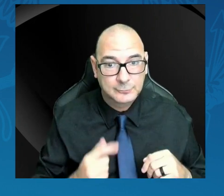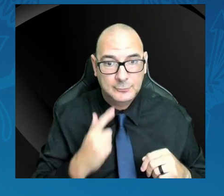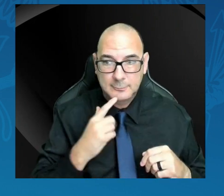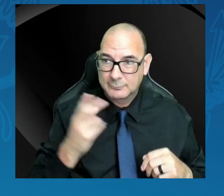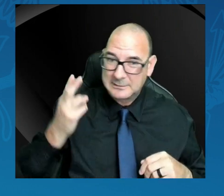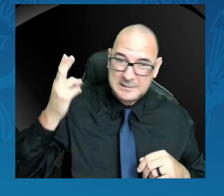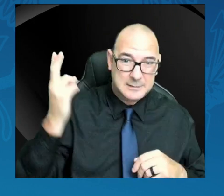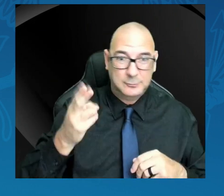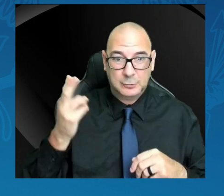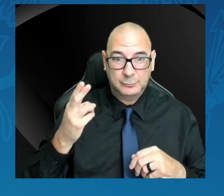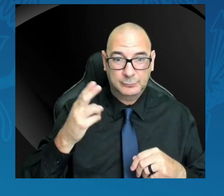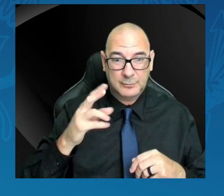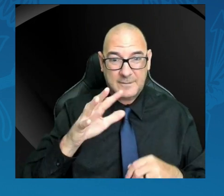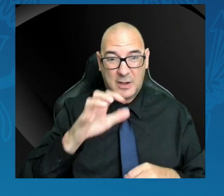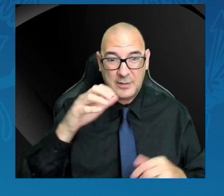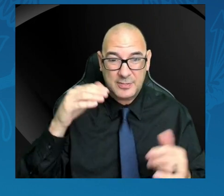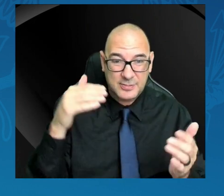to accelerate this awesome transition.